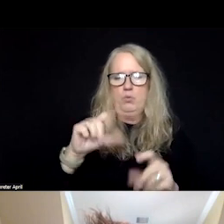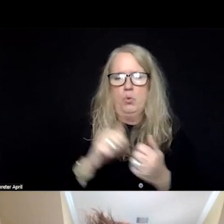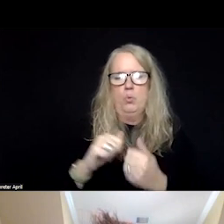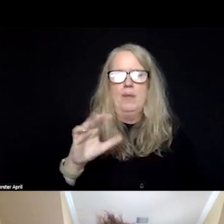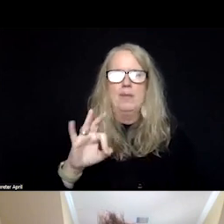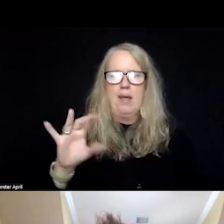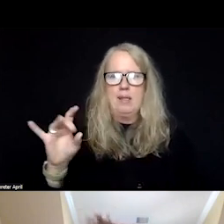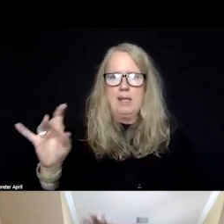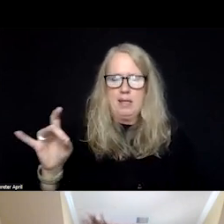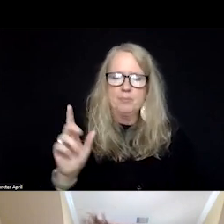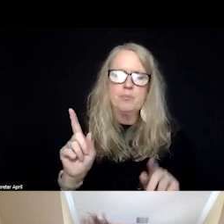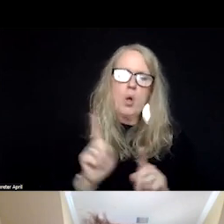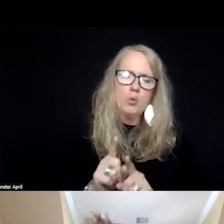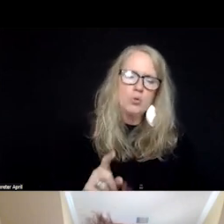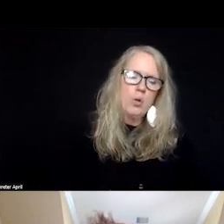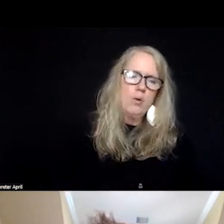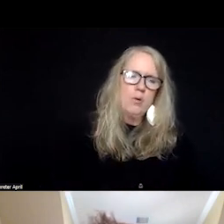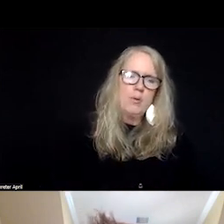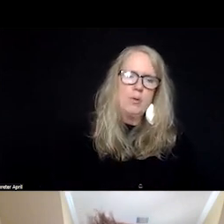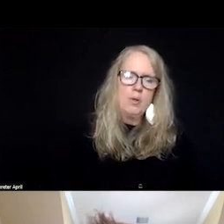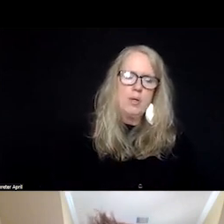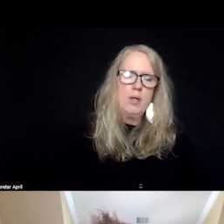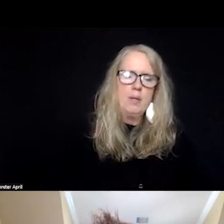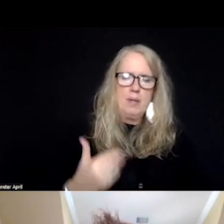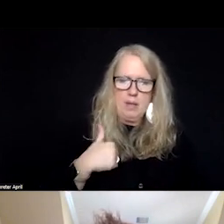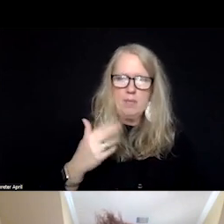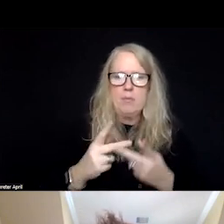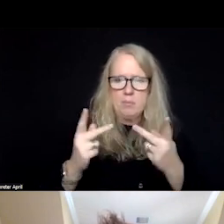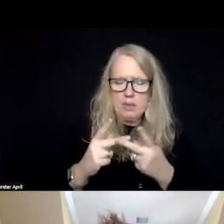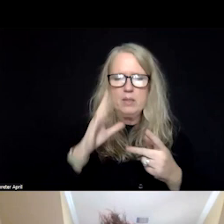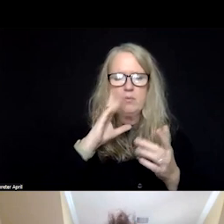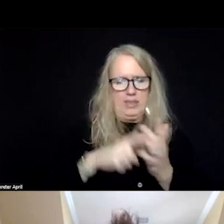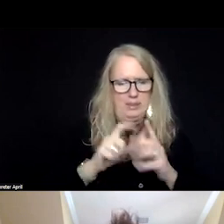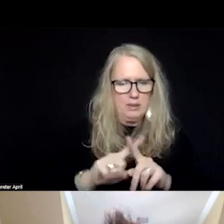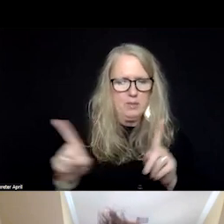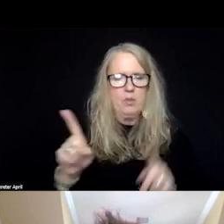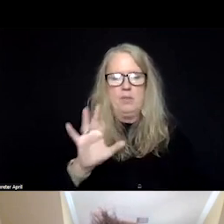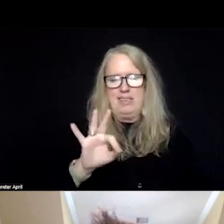ALSO, THERE IS PLACES FOR KEY DIFFERENCES BETWEEN 988, 911 AND